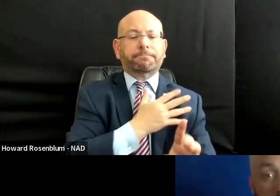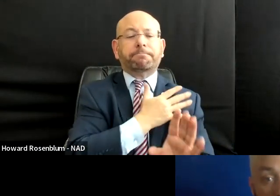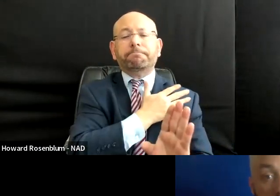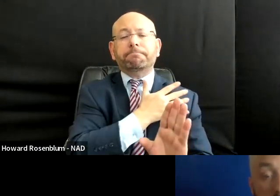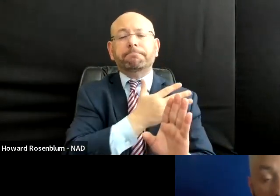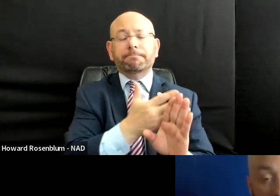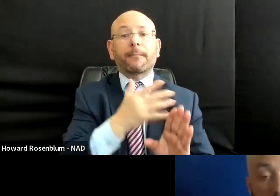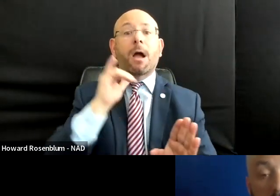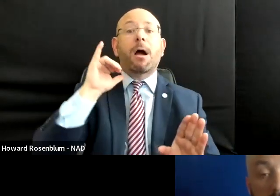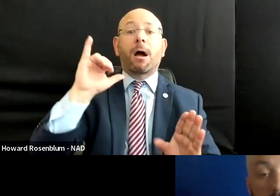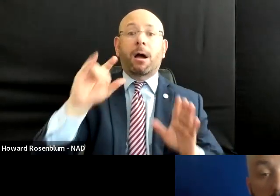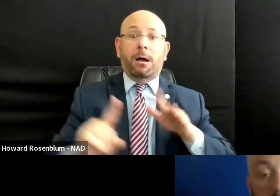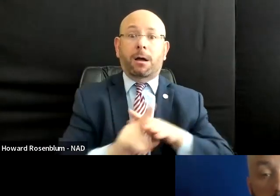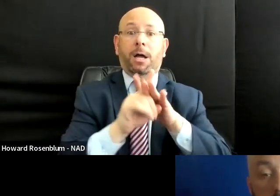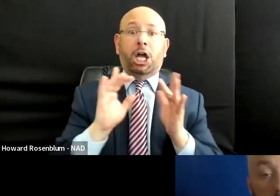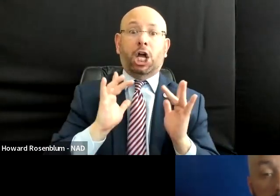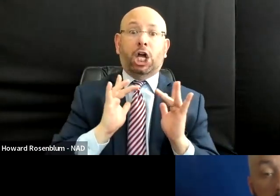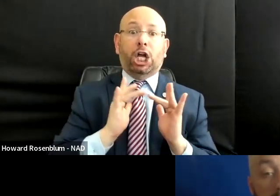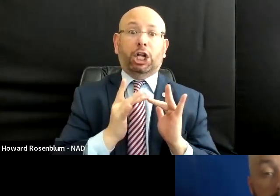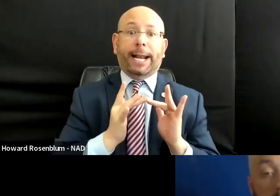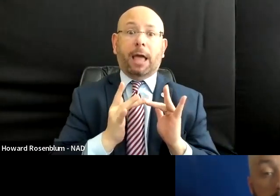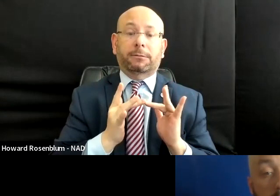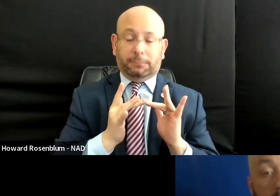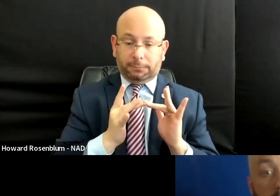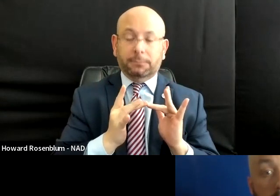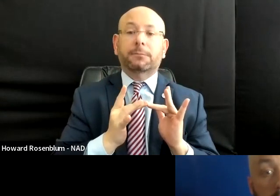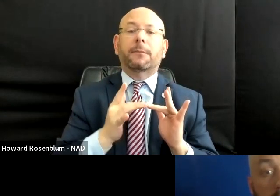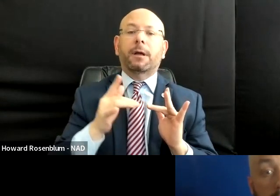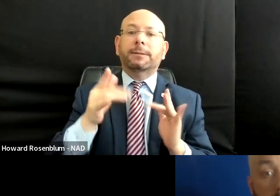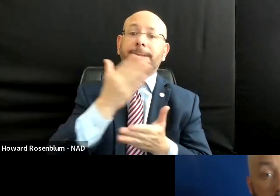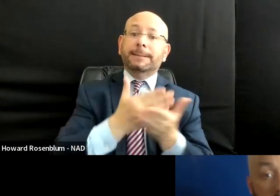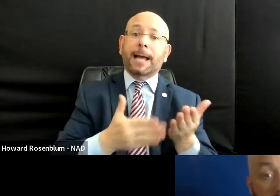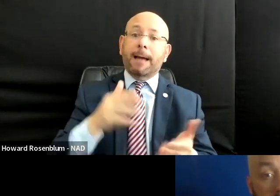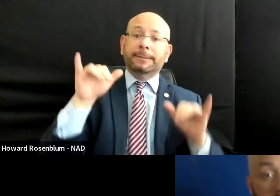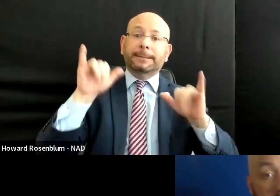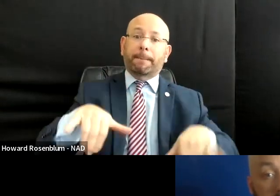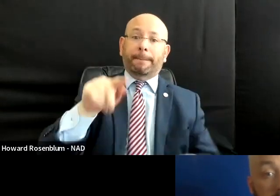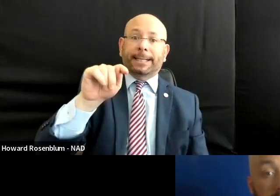we're working with. Up to this point we have had responsibility for all TV